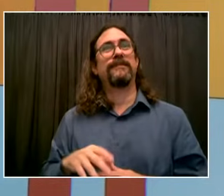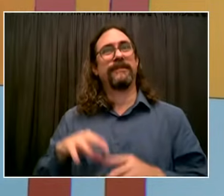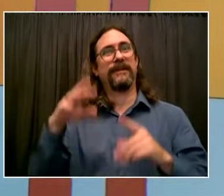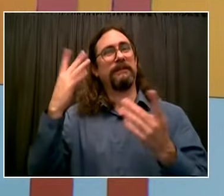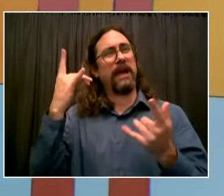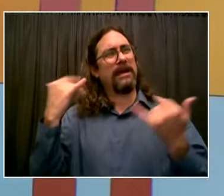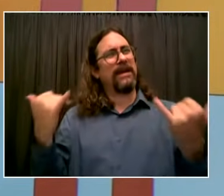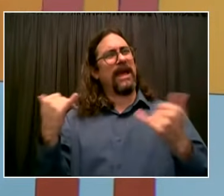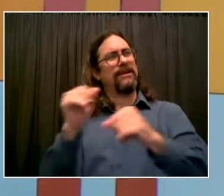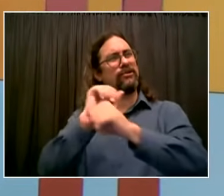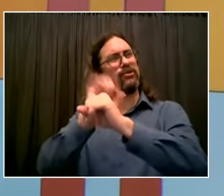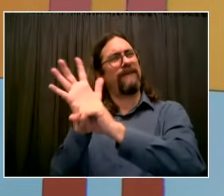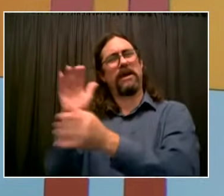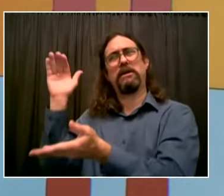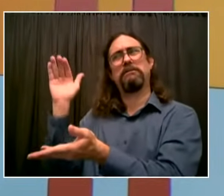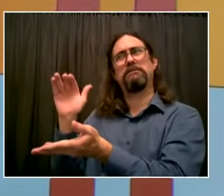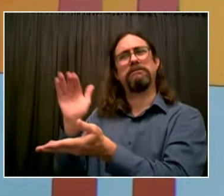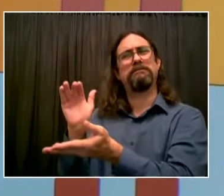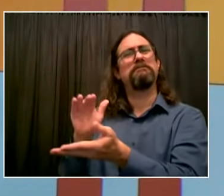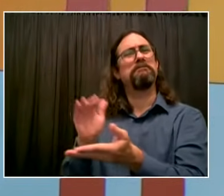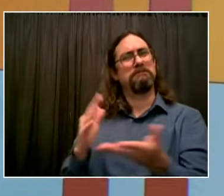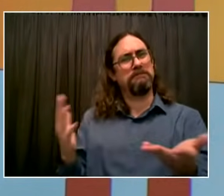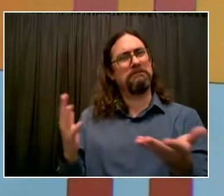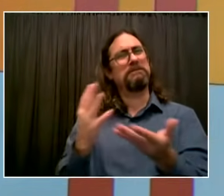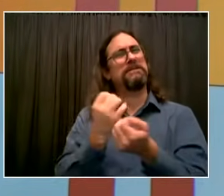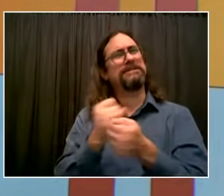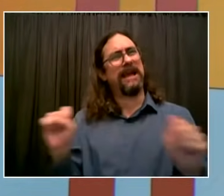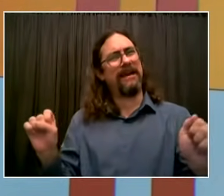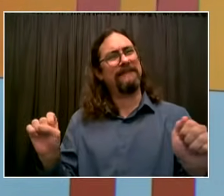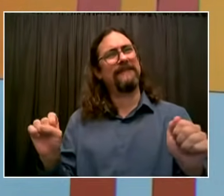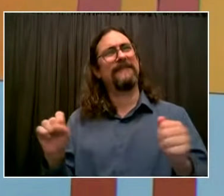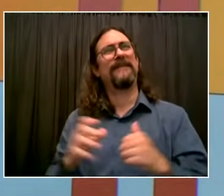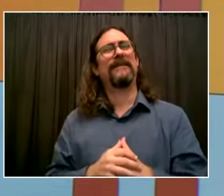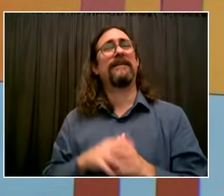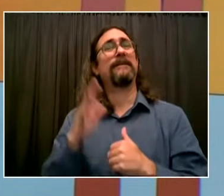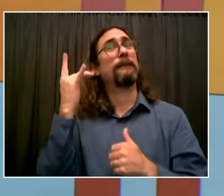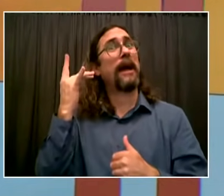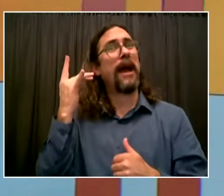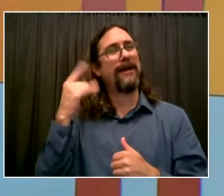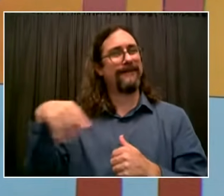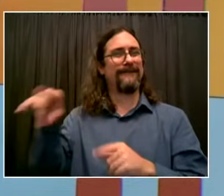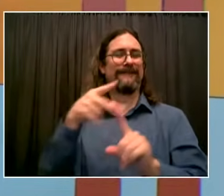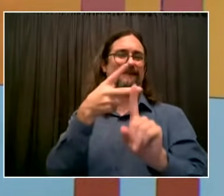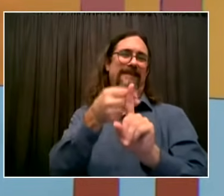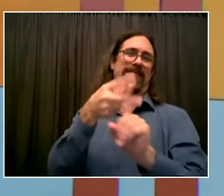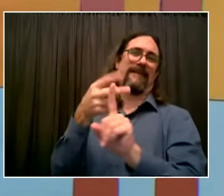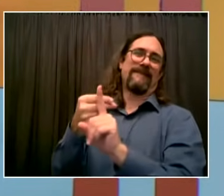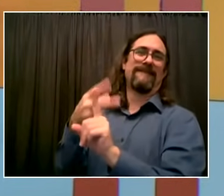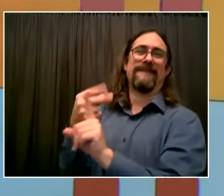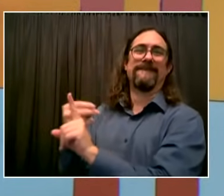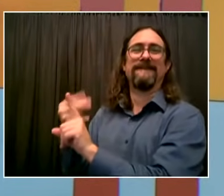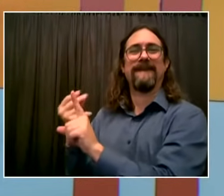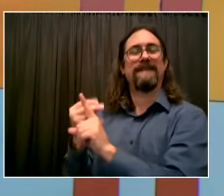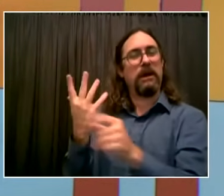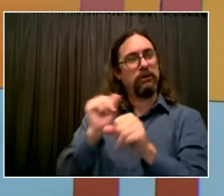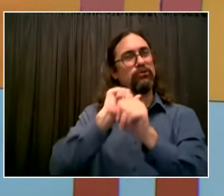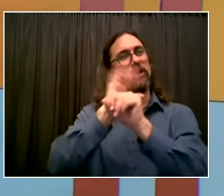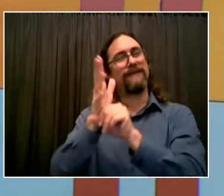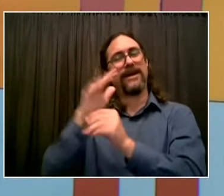END THE COVID ERA ONCE AND FOR ALL BECAUSE OF THE NUMBER ONE